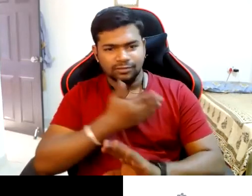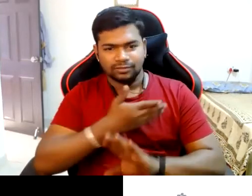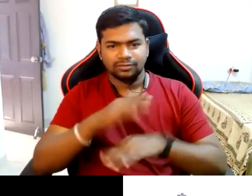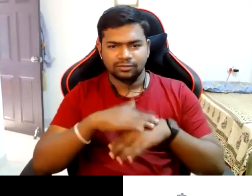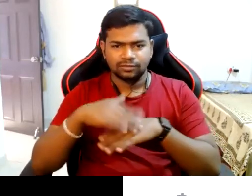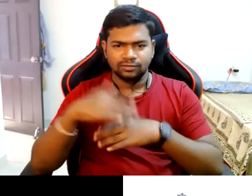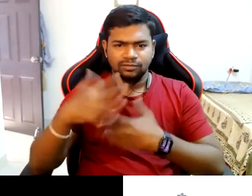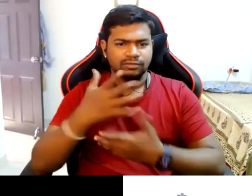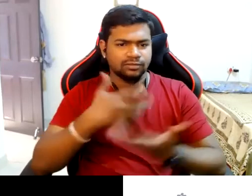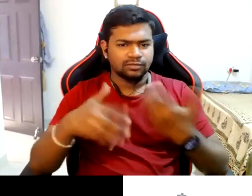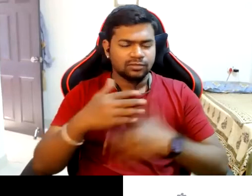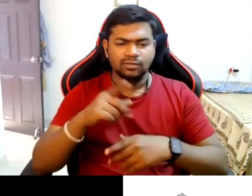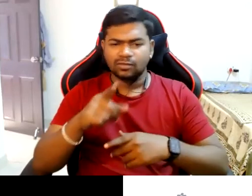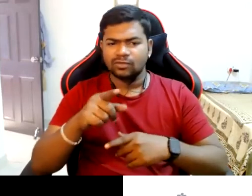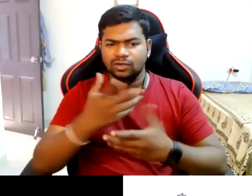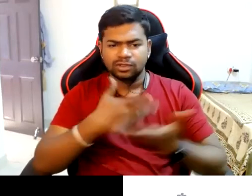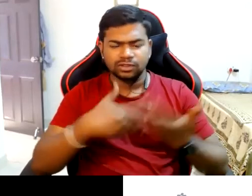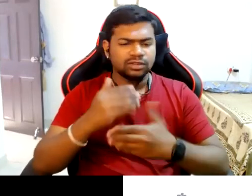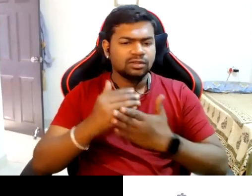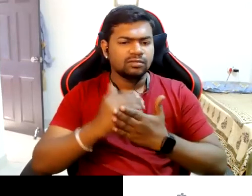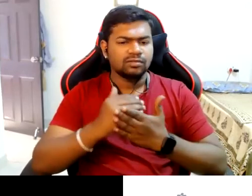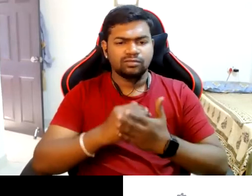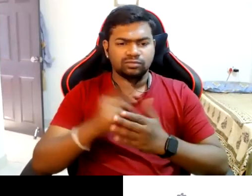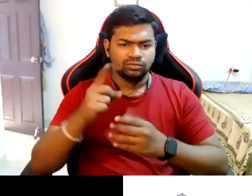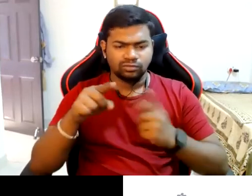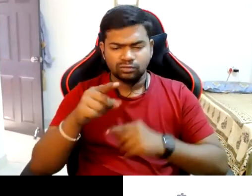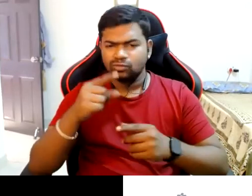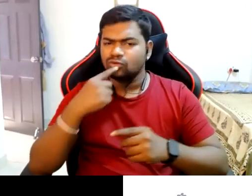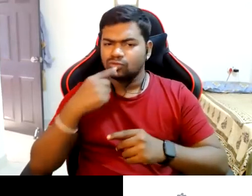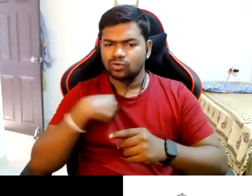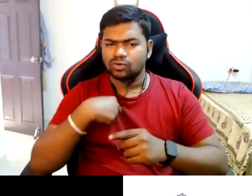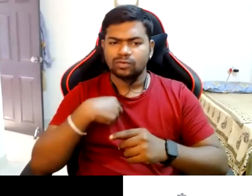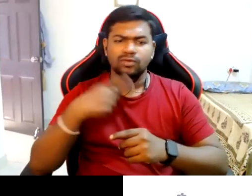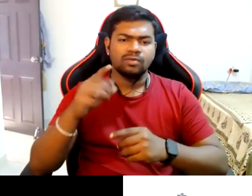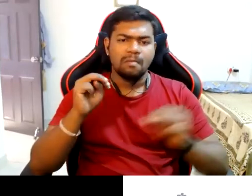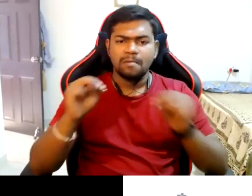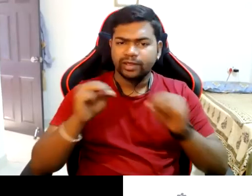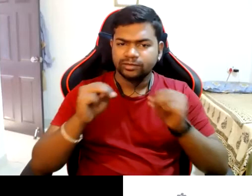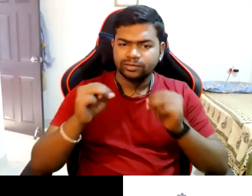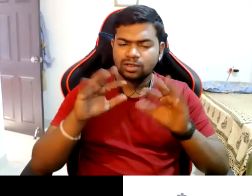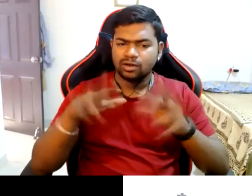since we're discussing about all this and you just told us about your management and how they started.